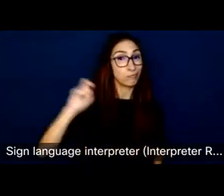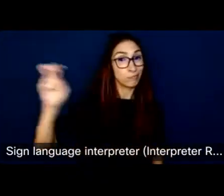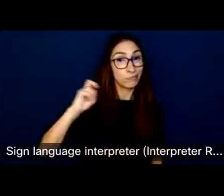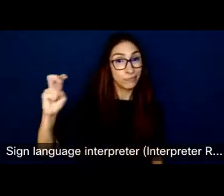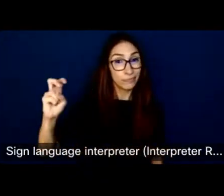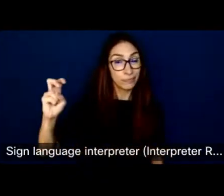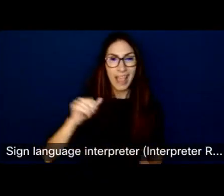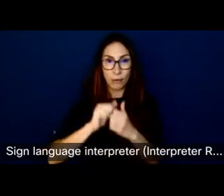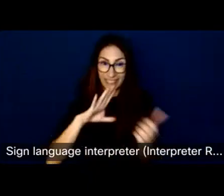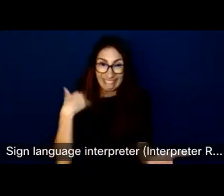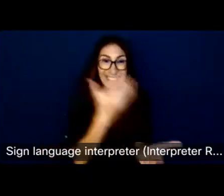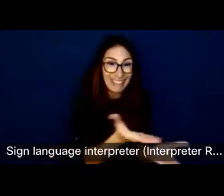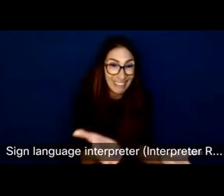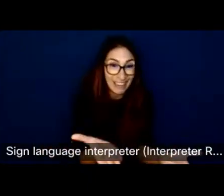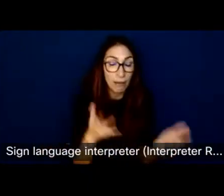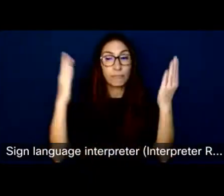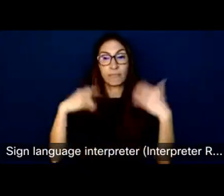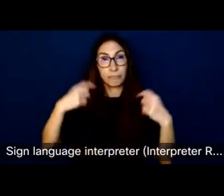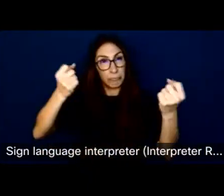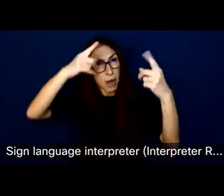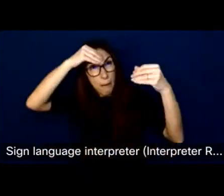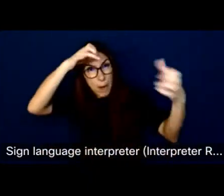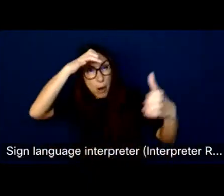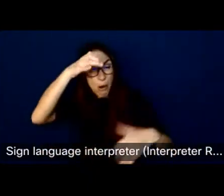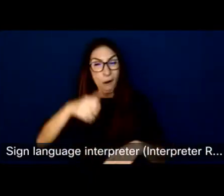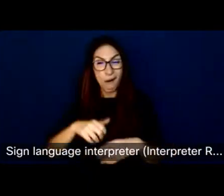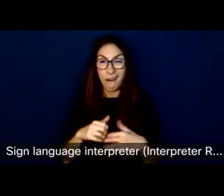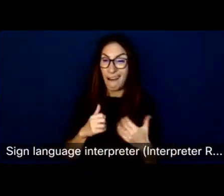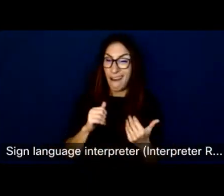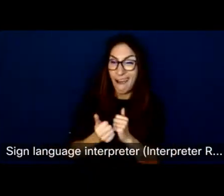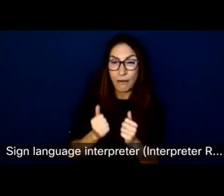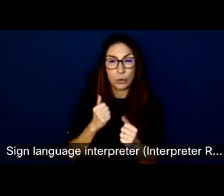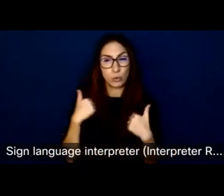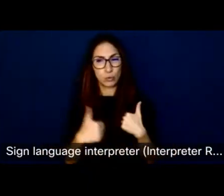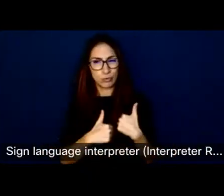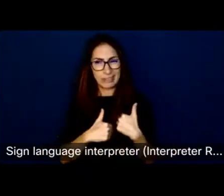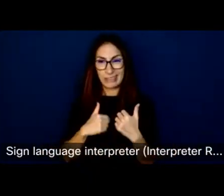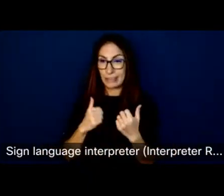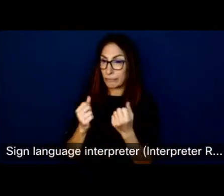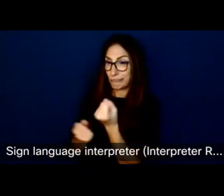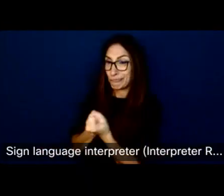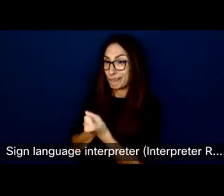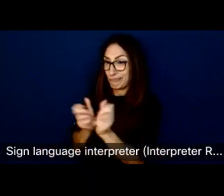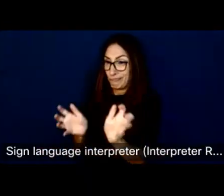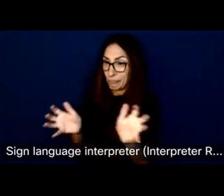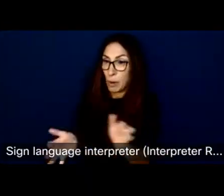ensuring that folks understand how to navigate the system and also how to navigate what disease process they may be